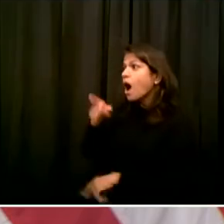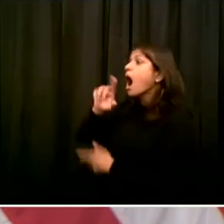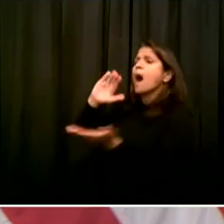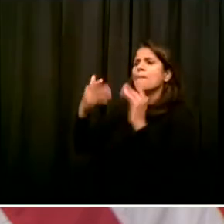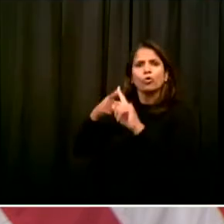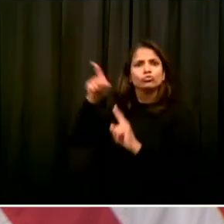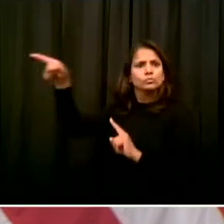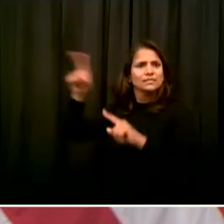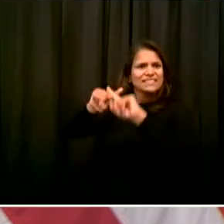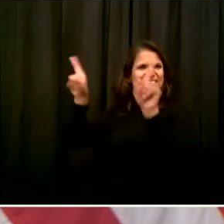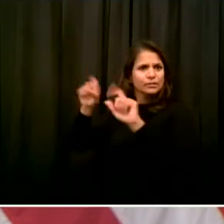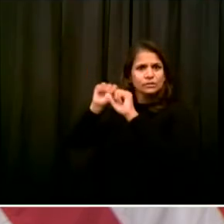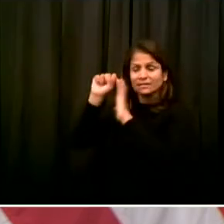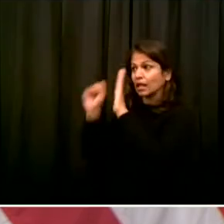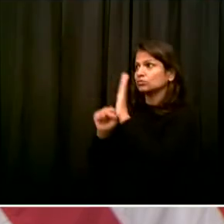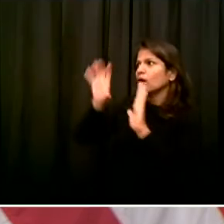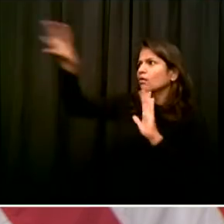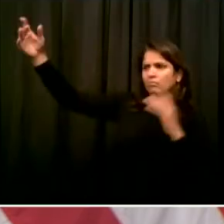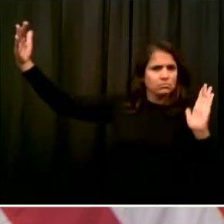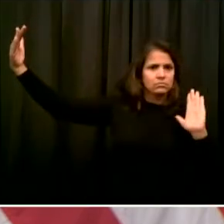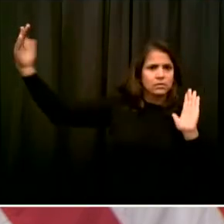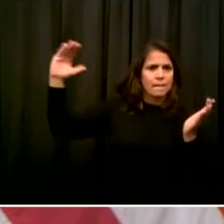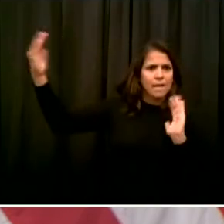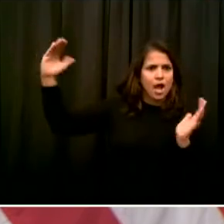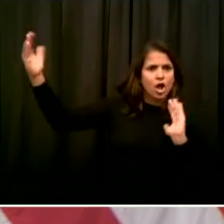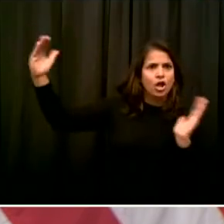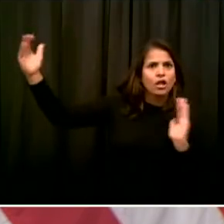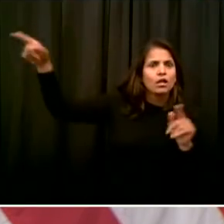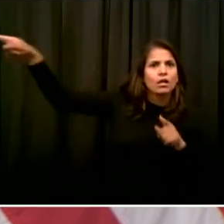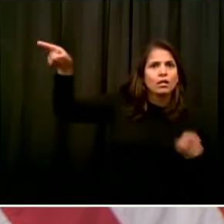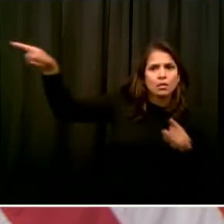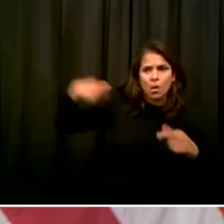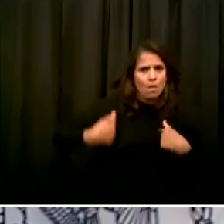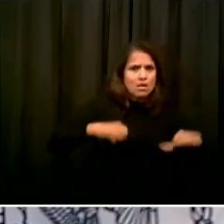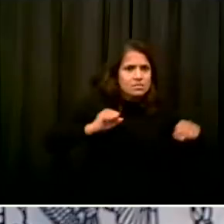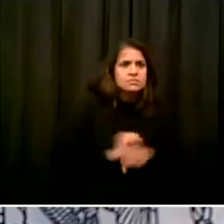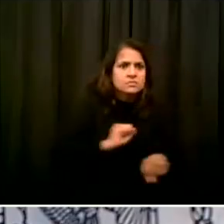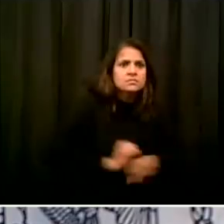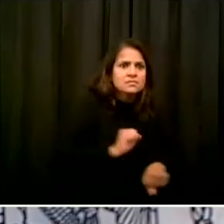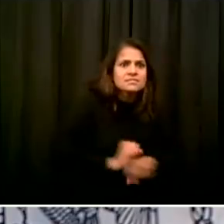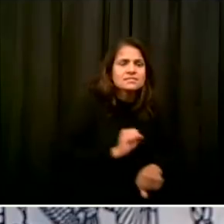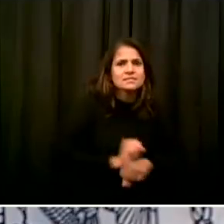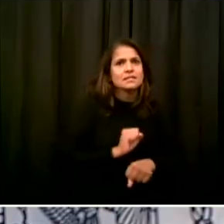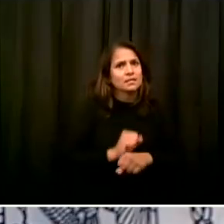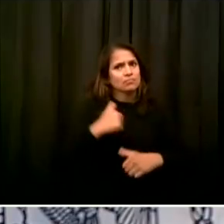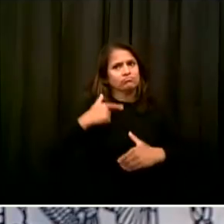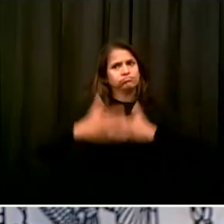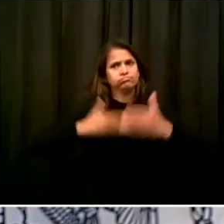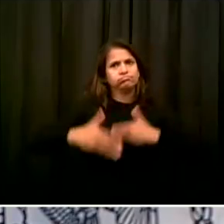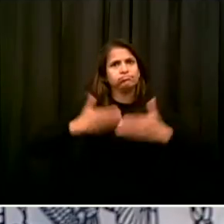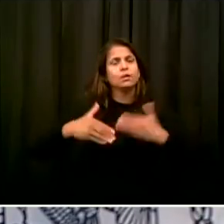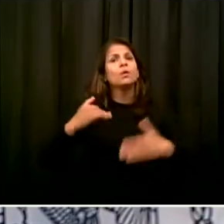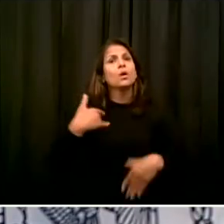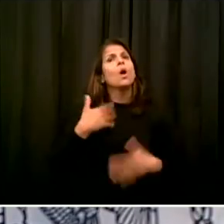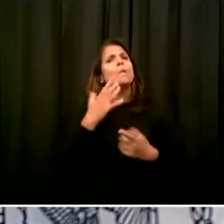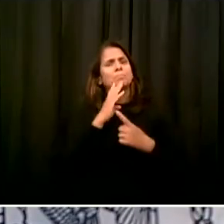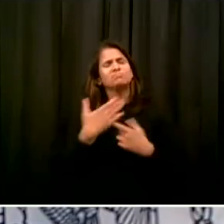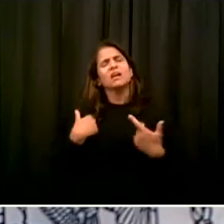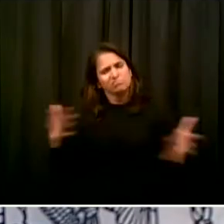THTA IS THE BIG DIFFERENCE BETWEEN WHAT WE ARE TATTEMPI NGIT NEW YORK CITY AND WHAT OTHERS CAN'T IMAGINE BECAUSE THEY DON'T HAVE